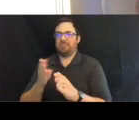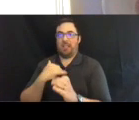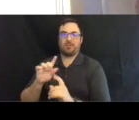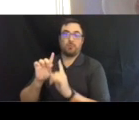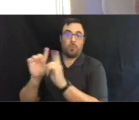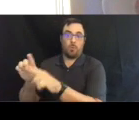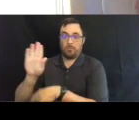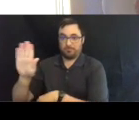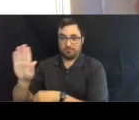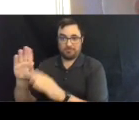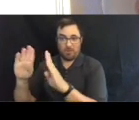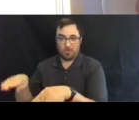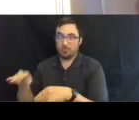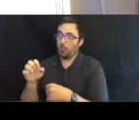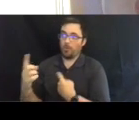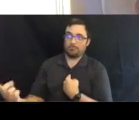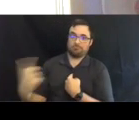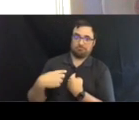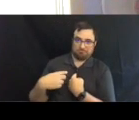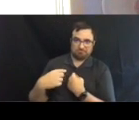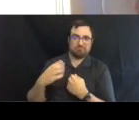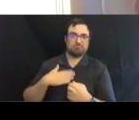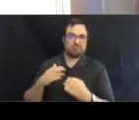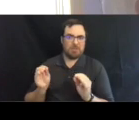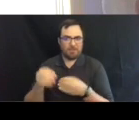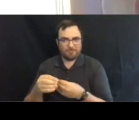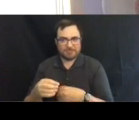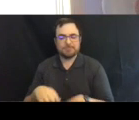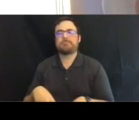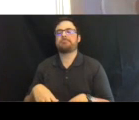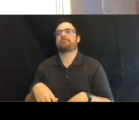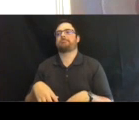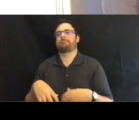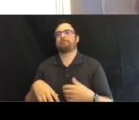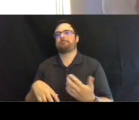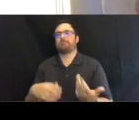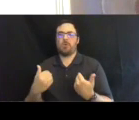come to my office and have an hour booked off